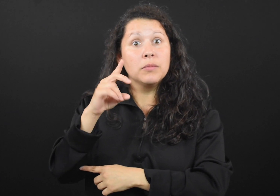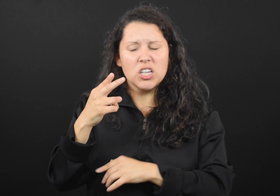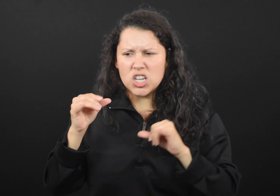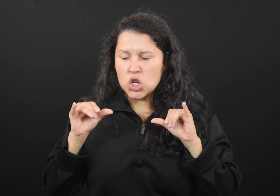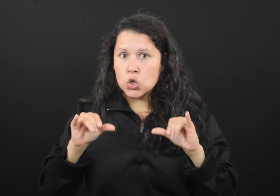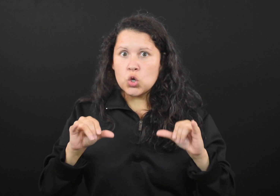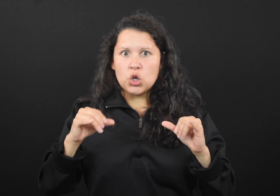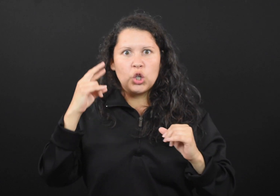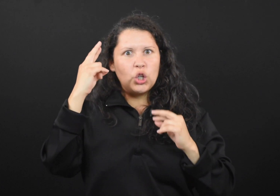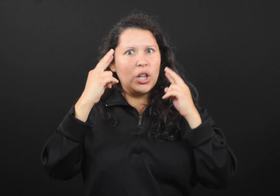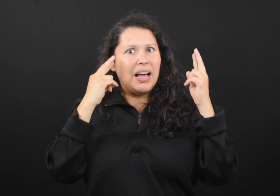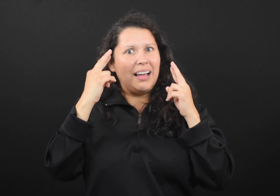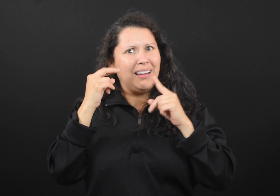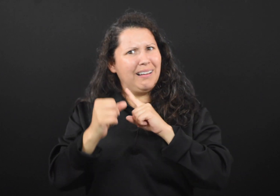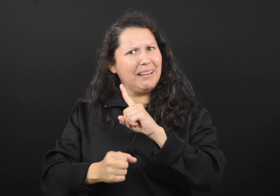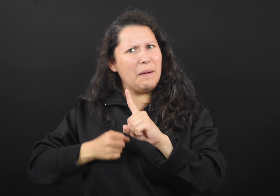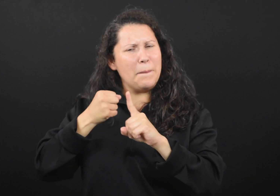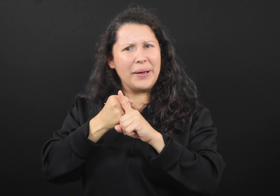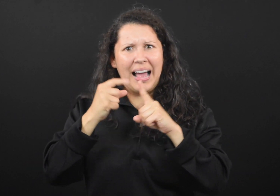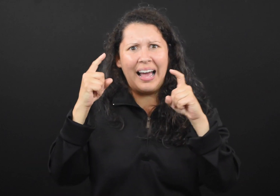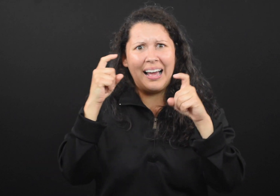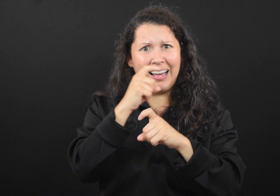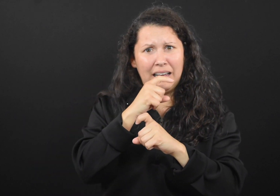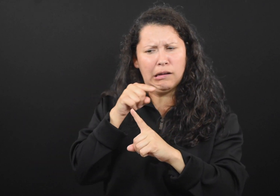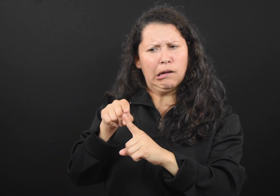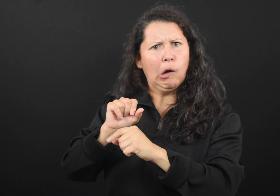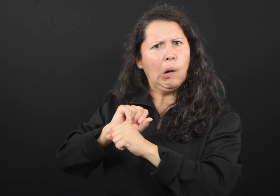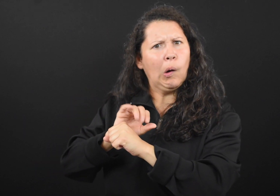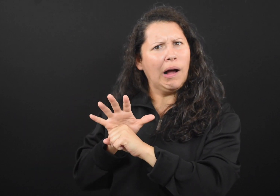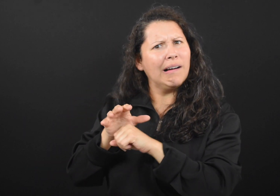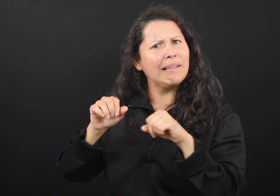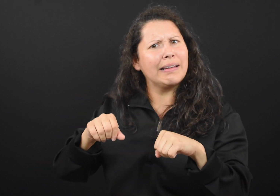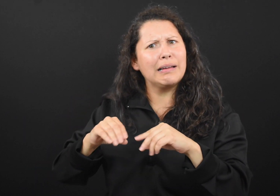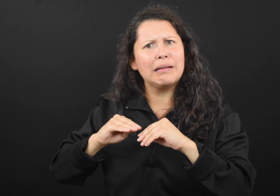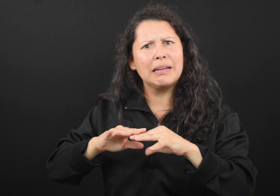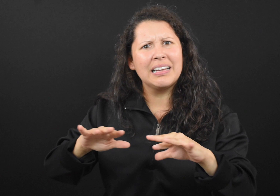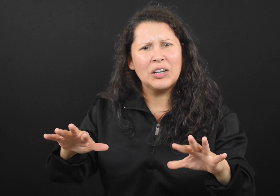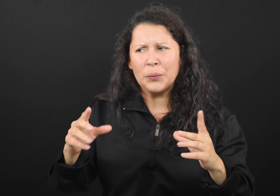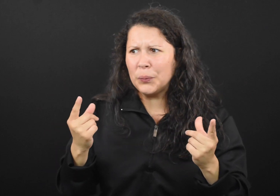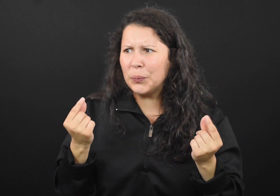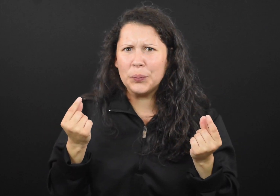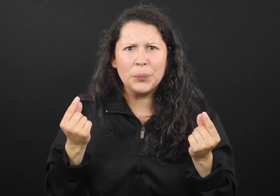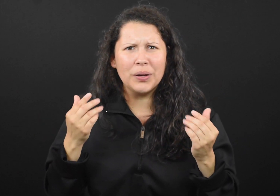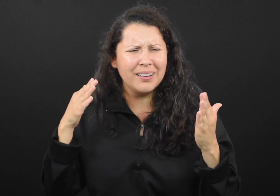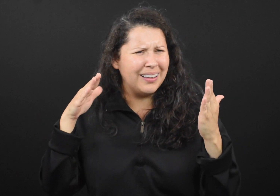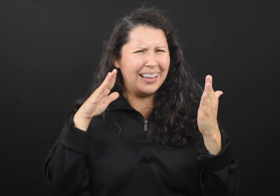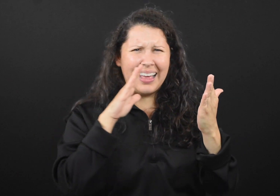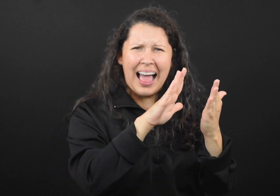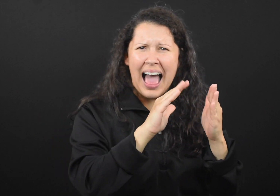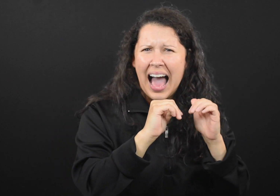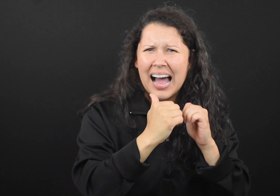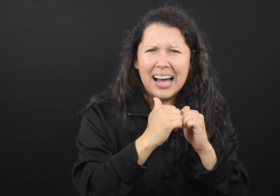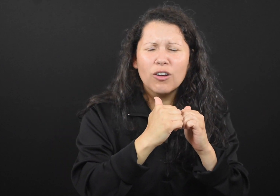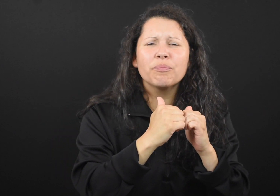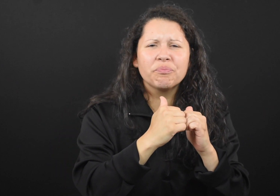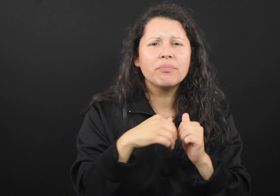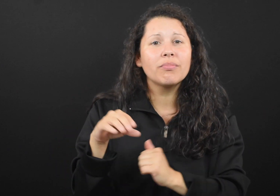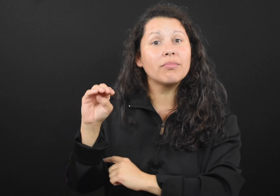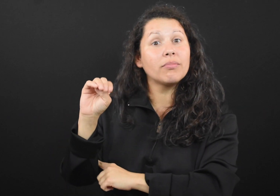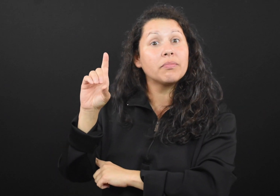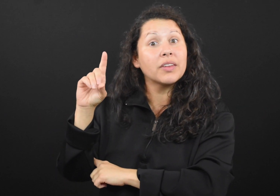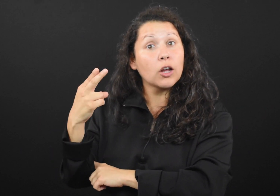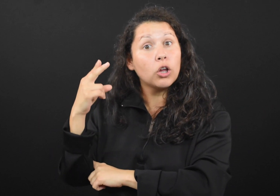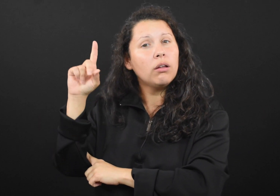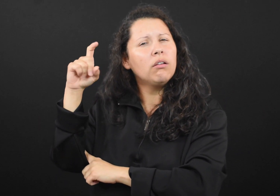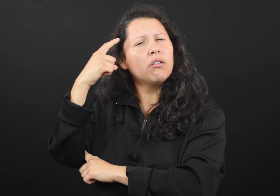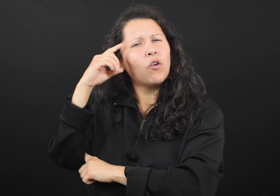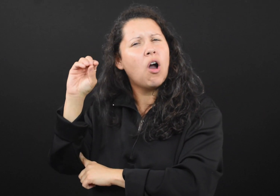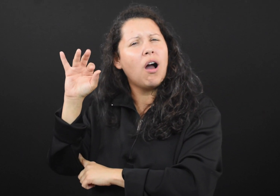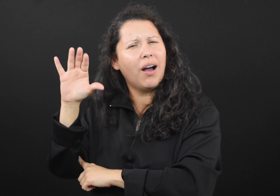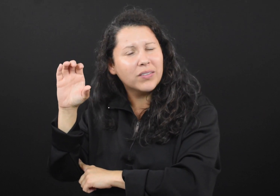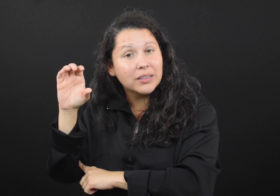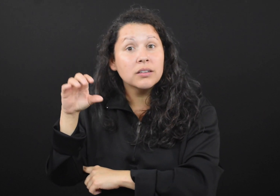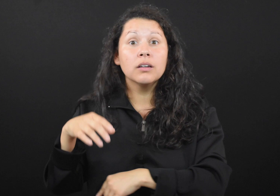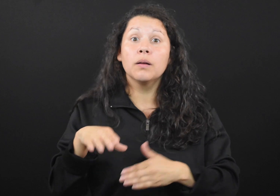community gatherings would have on COVID-19 case numbers. To address this potential problem, MDH,